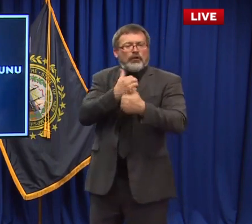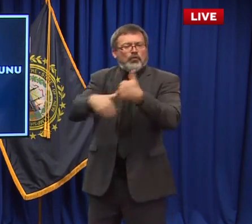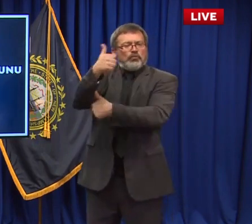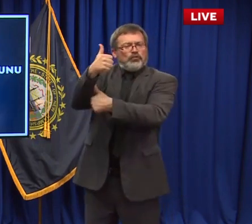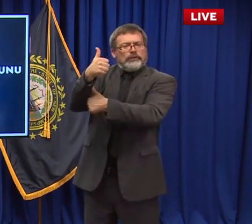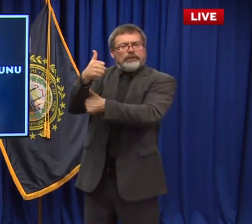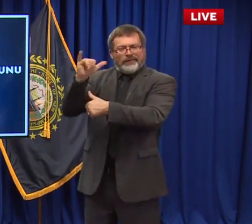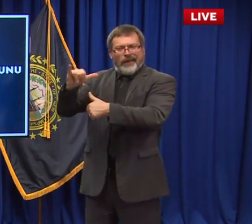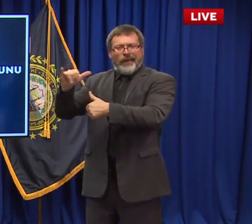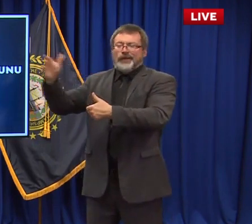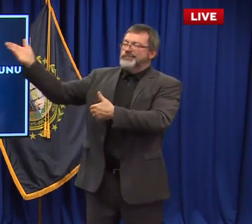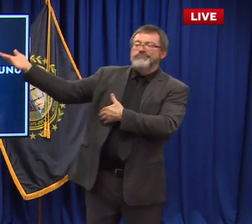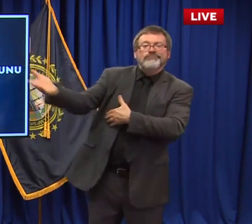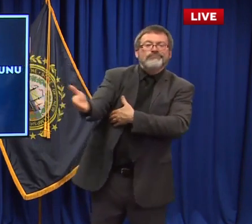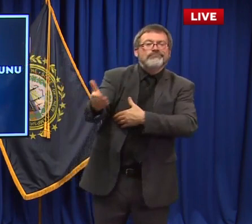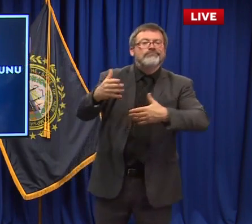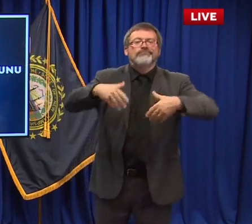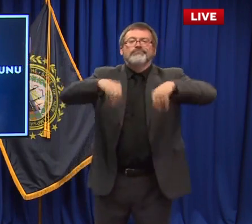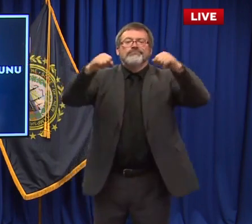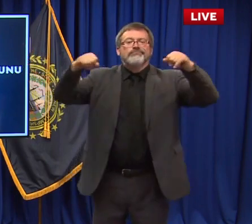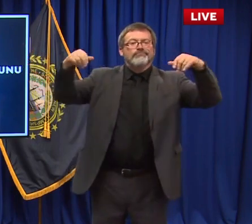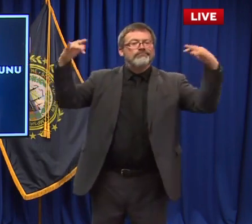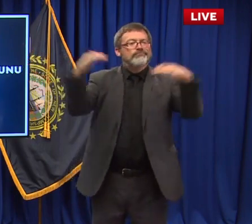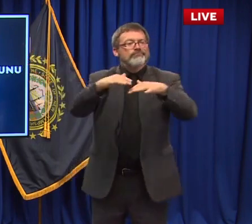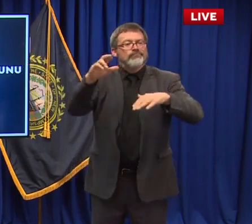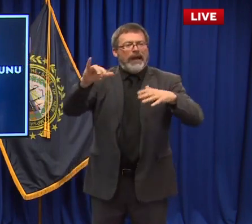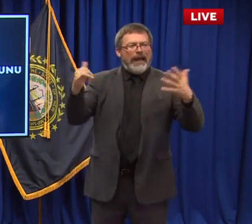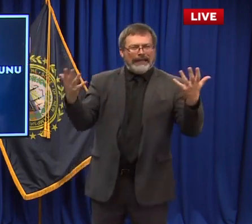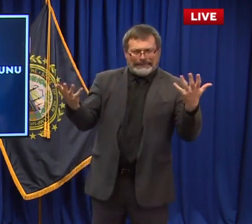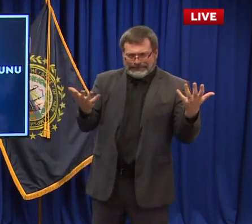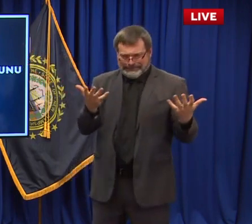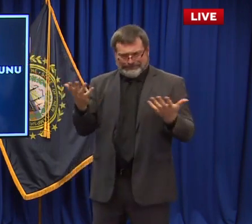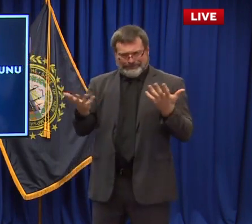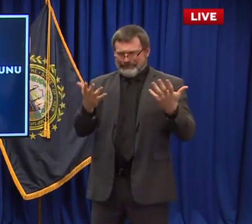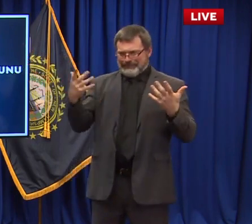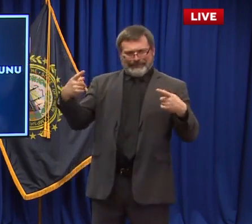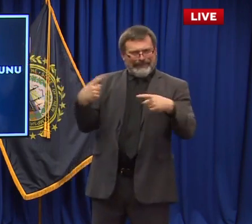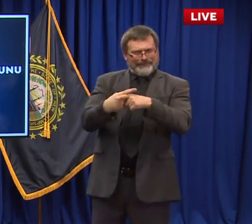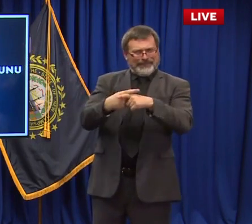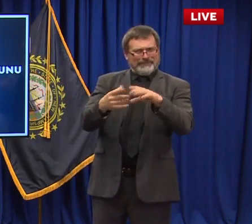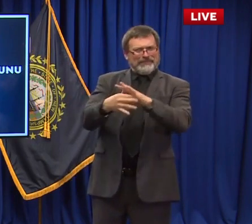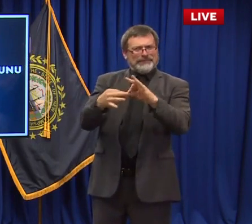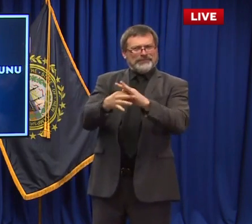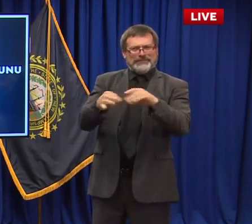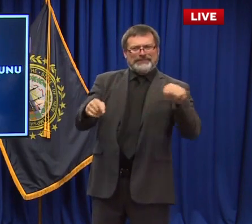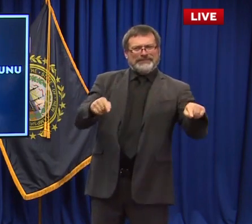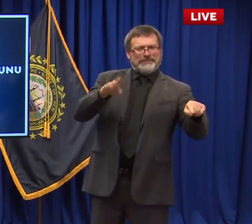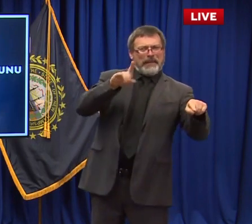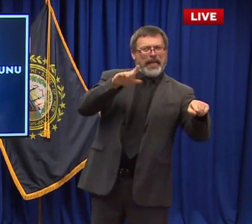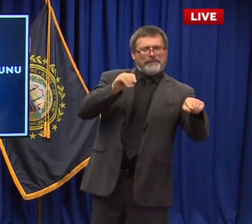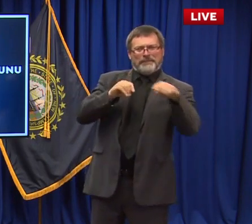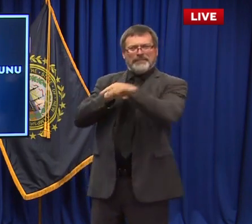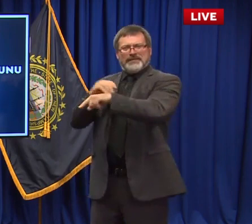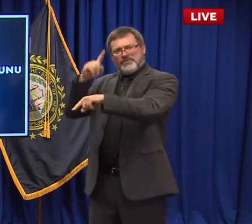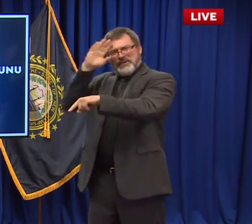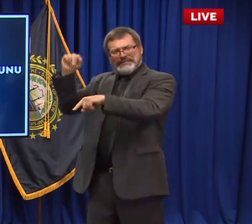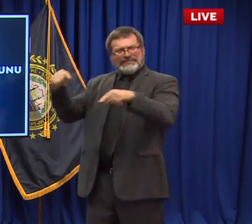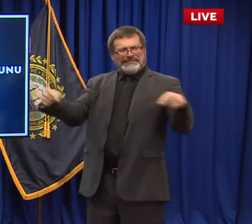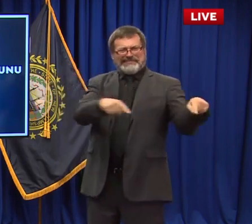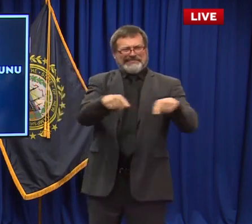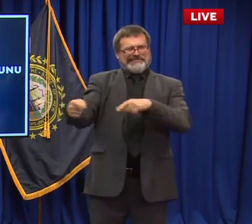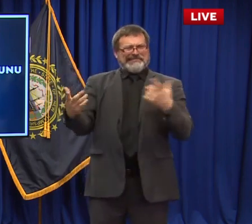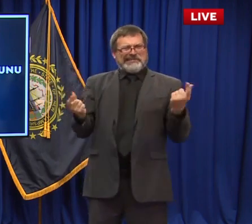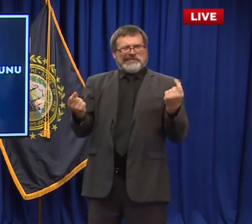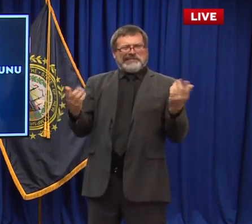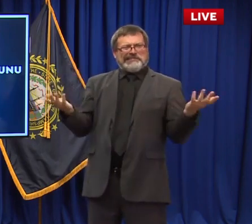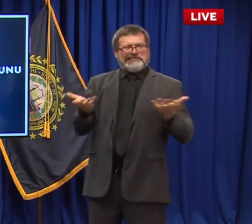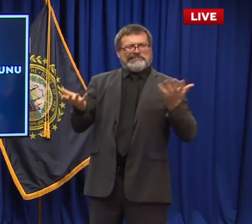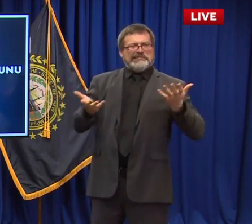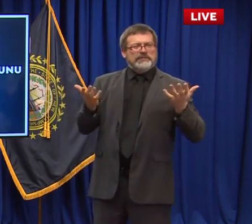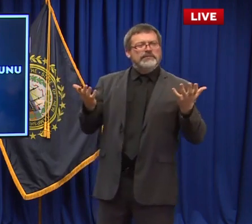YOUR ACTIONS SPEAK LOUDER THAN YOUR WORDS, GOVERNOR." DO YOU STILL SUPPORT THE BLACK LIVES MATTER MOVEMENT?